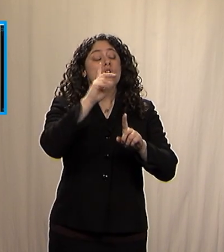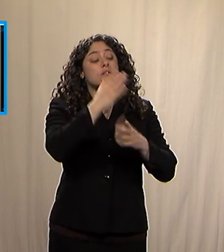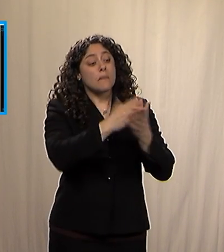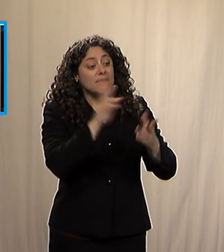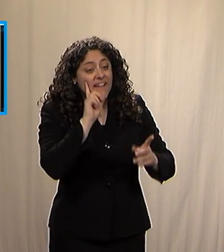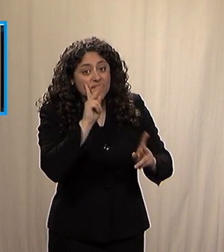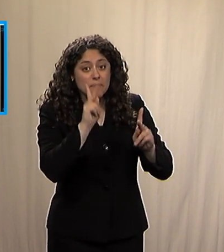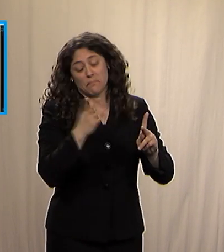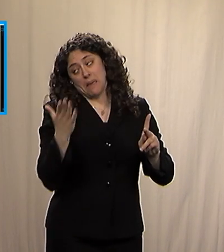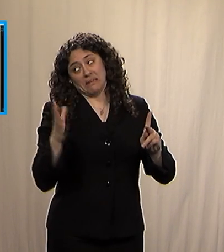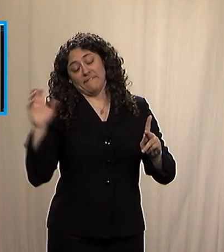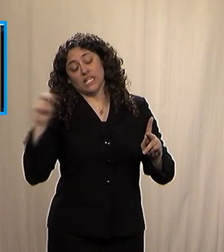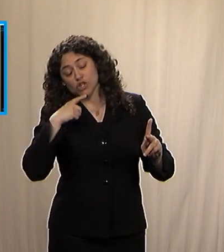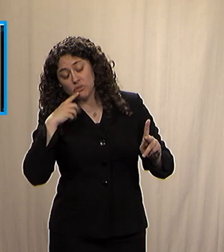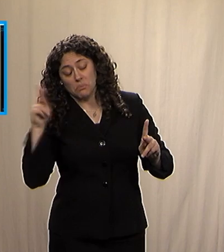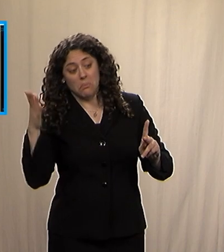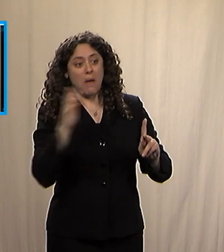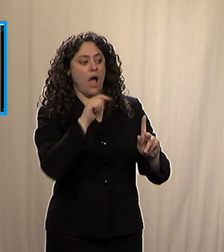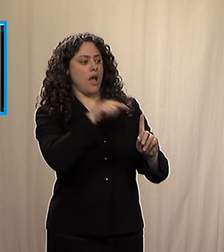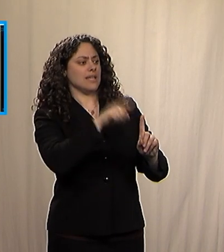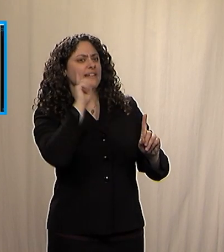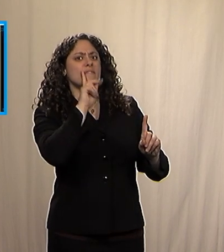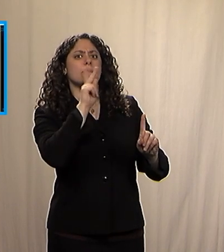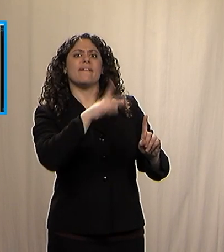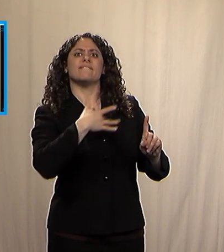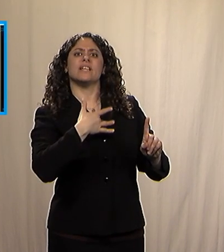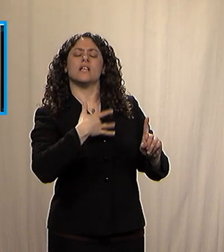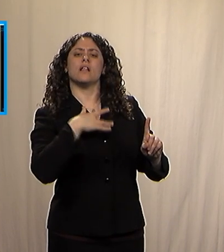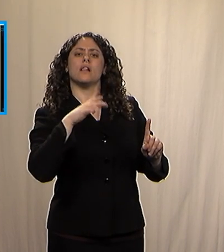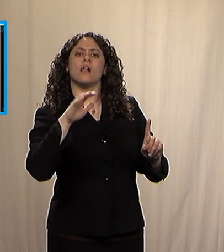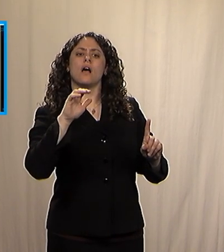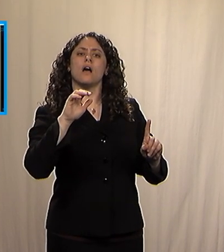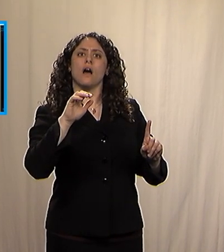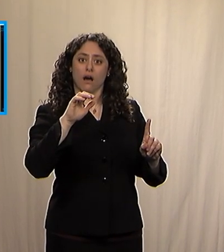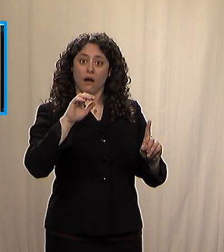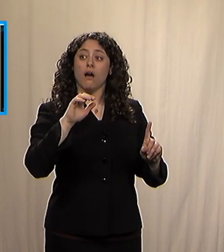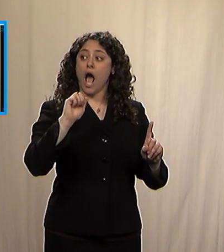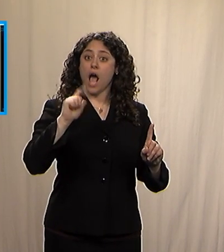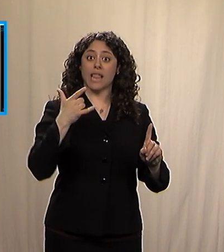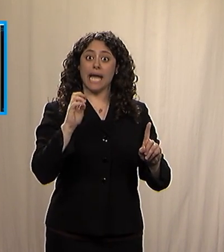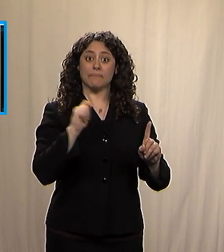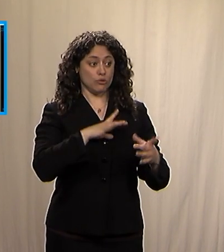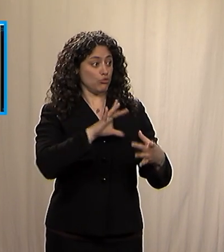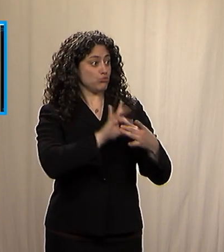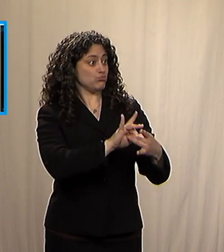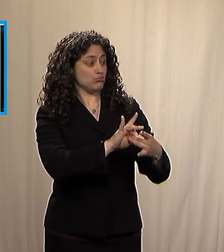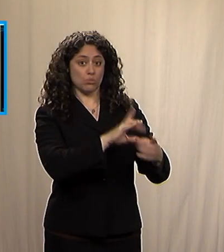ah, I feel they align with me appropriately, therefore they have the right attitude.